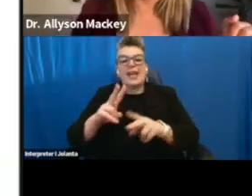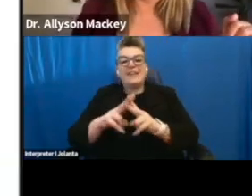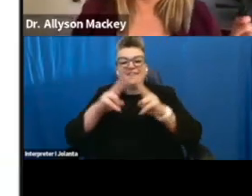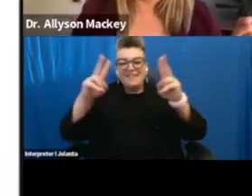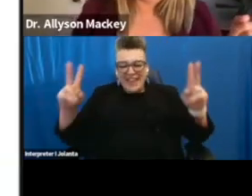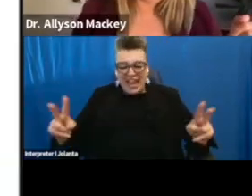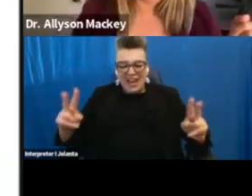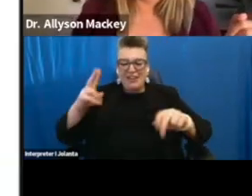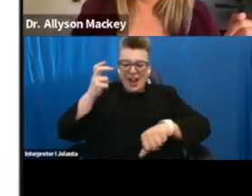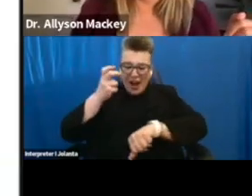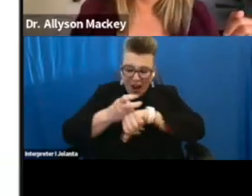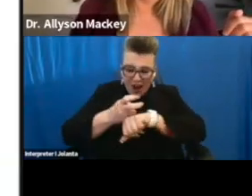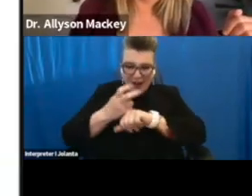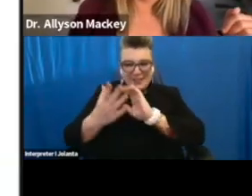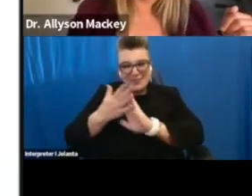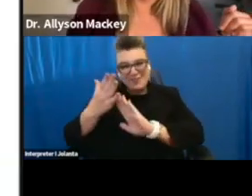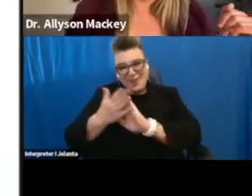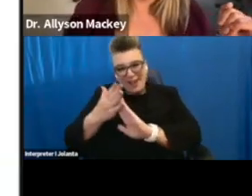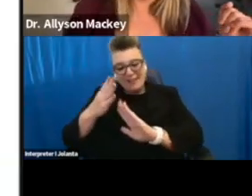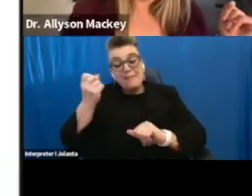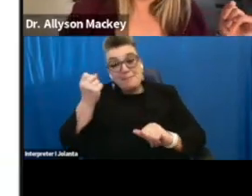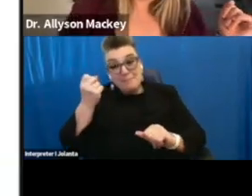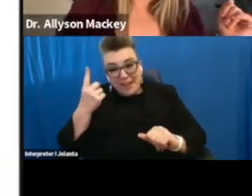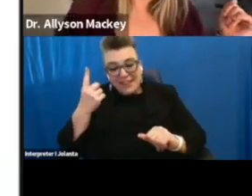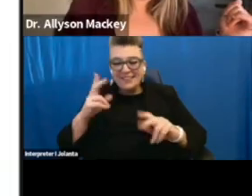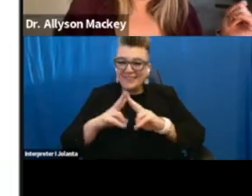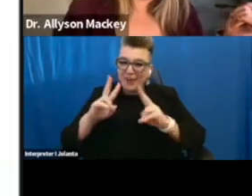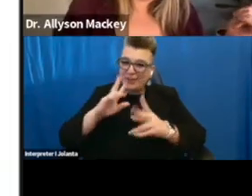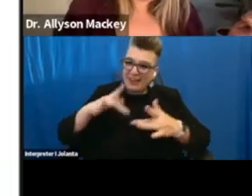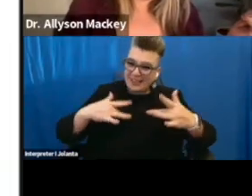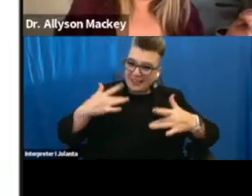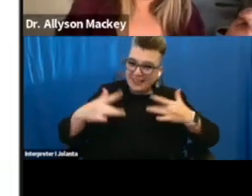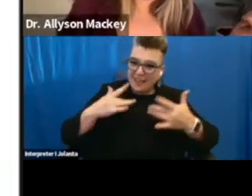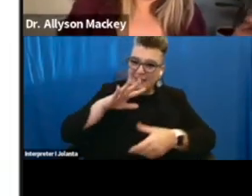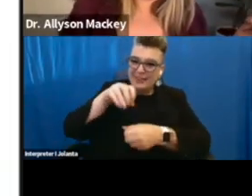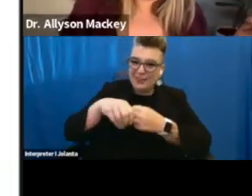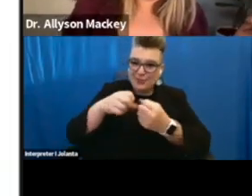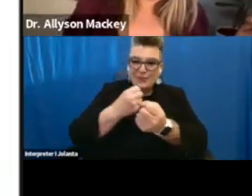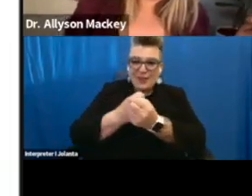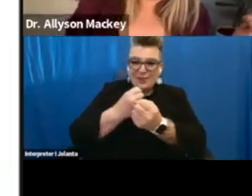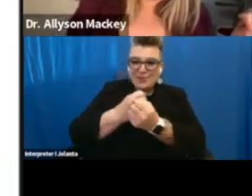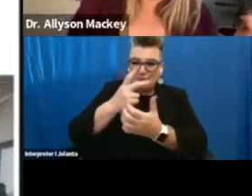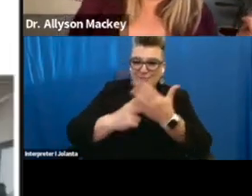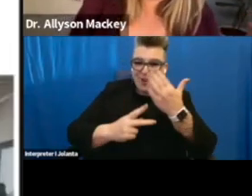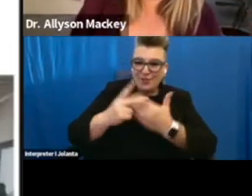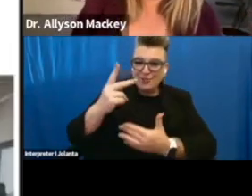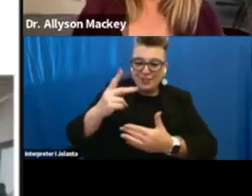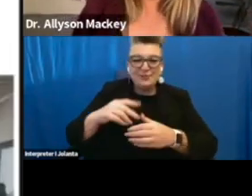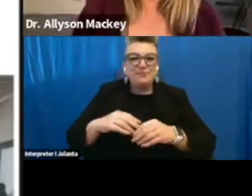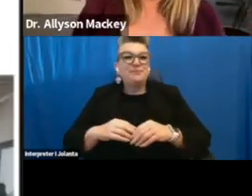intervention project and the last approach that I want you to think about is who needs to know